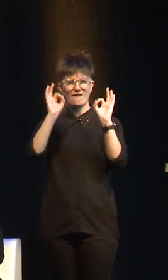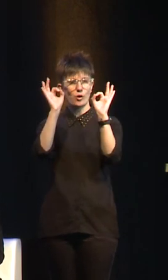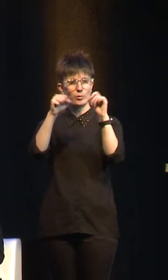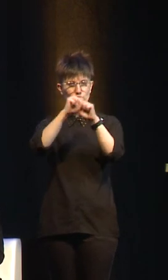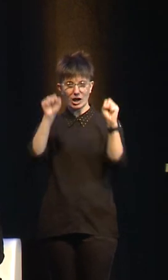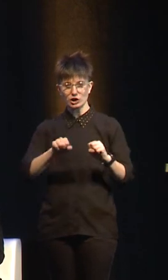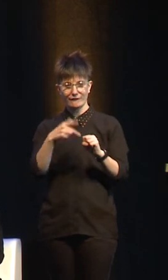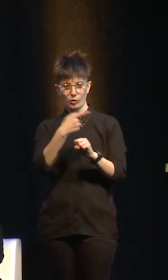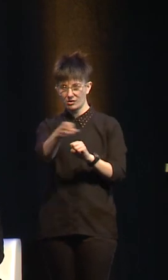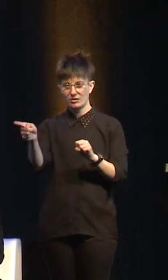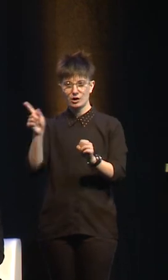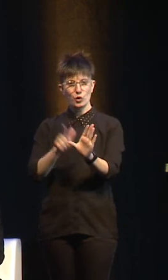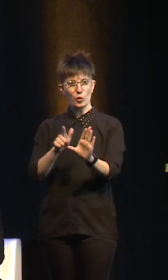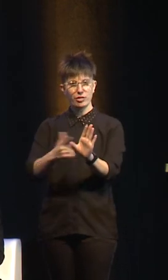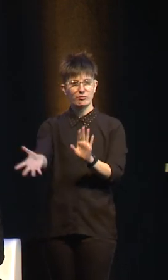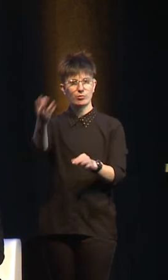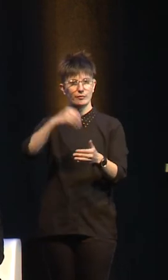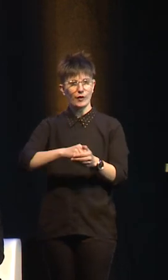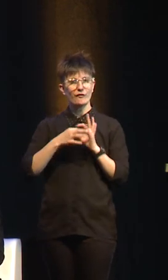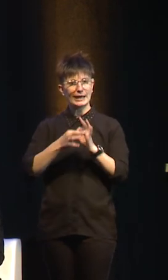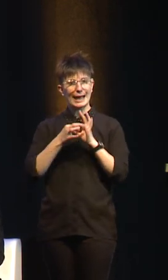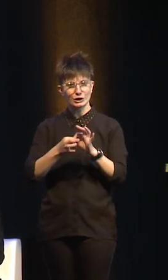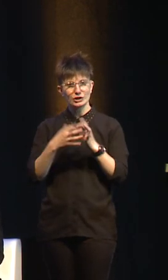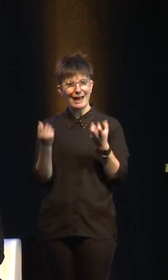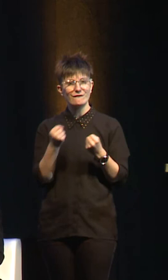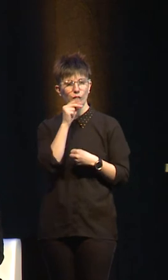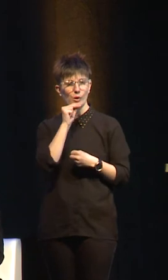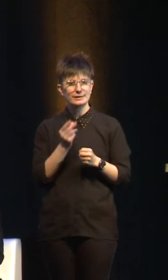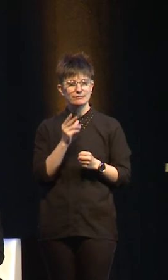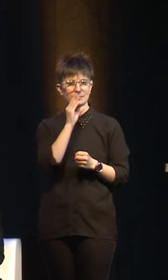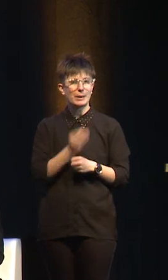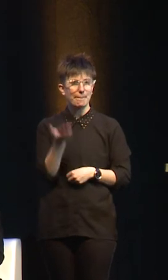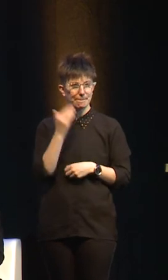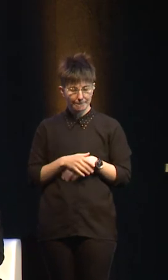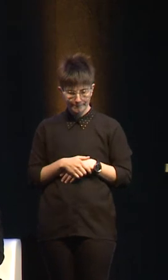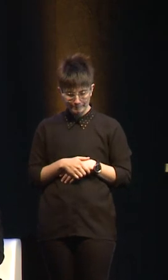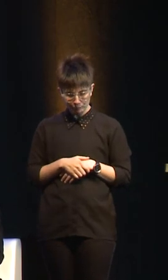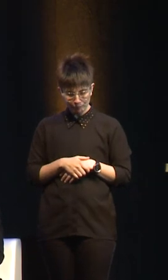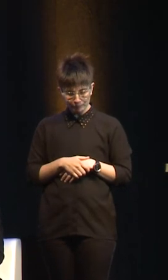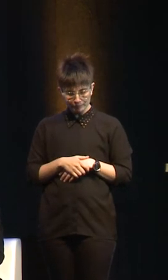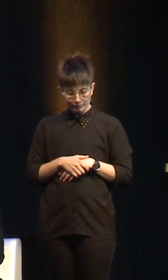to be engaged in this and to have a voice in this. And I think that there needs to be.